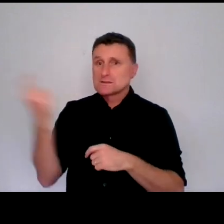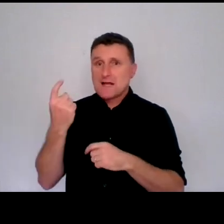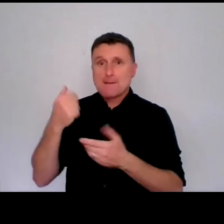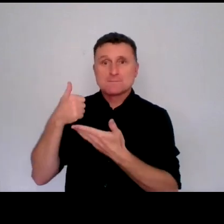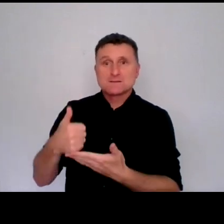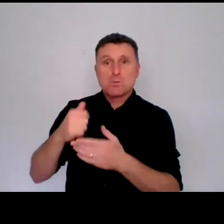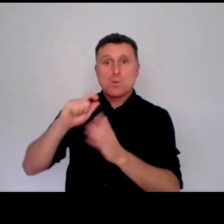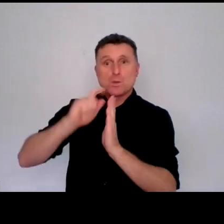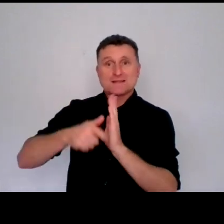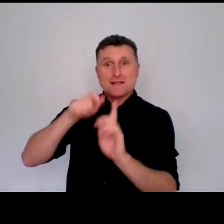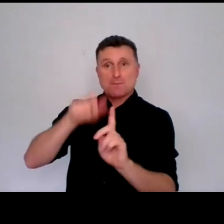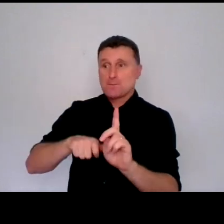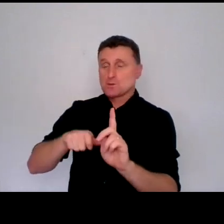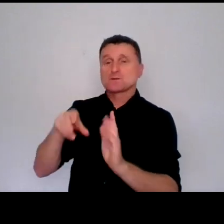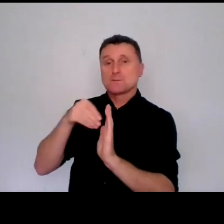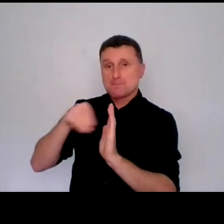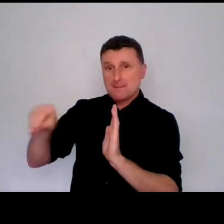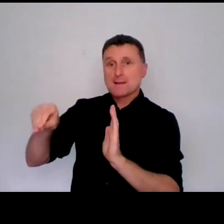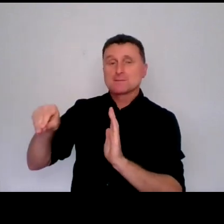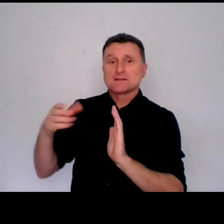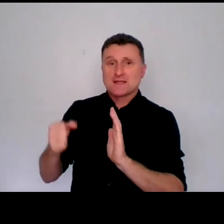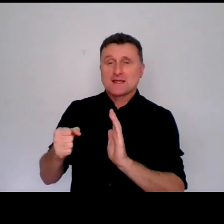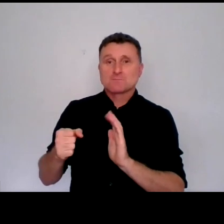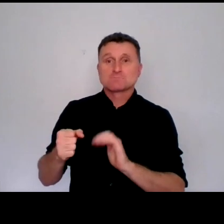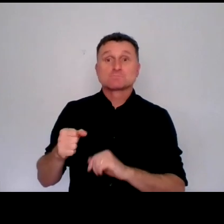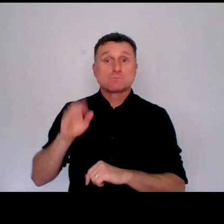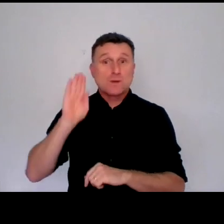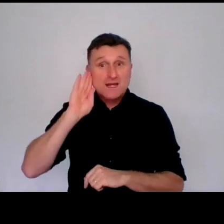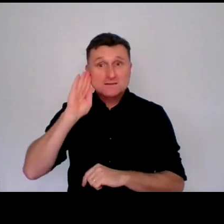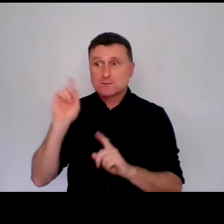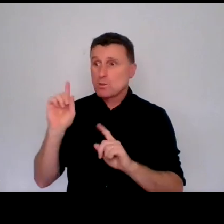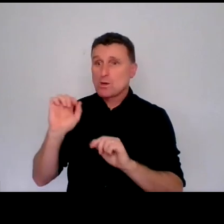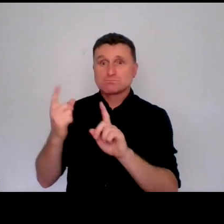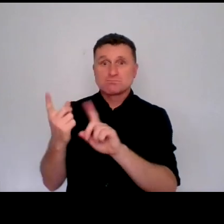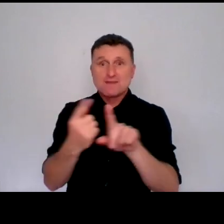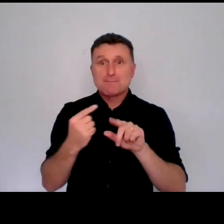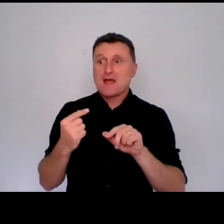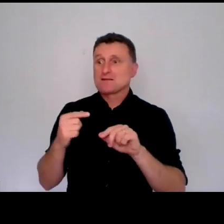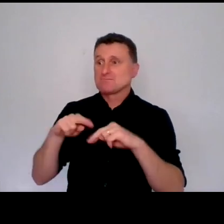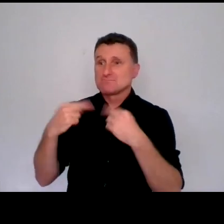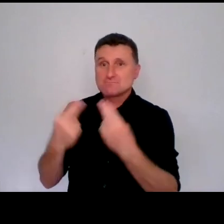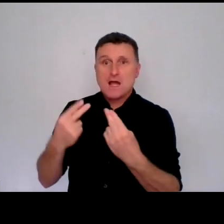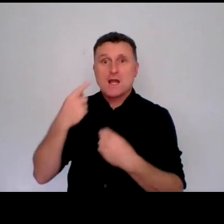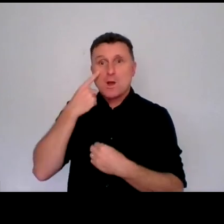We have listened to that feedback from whānau, carers, disabled people, tāngata whaikaha Māori